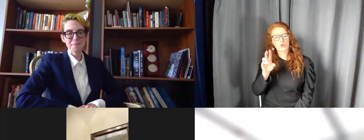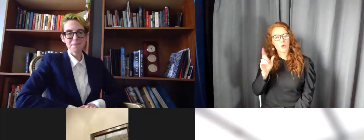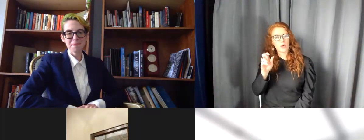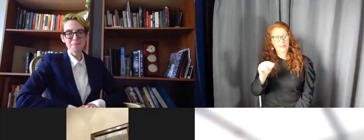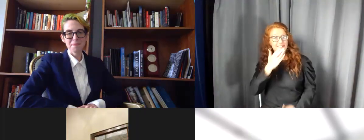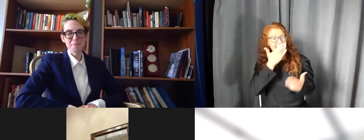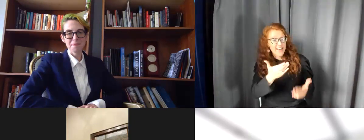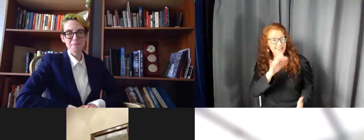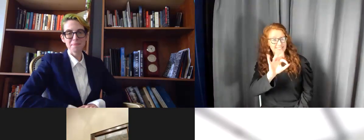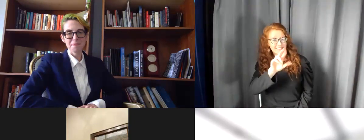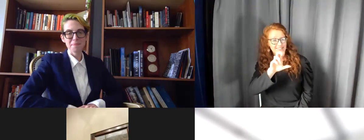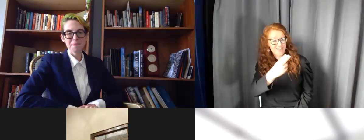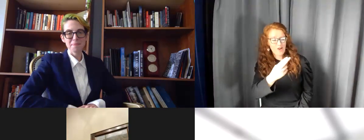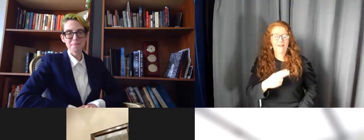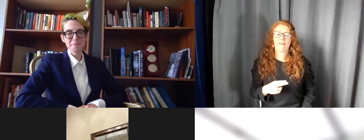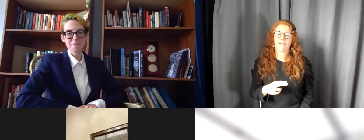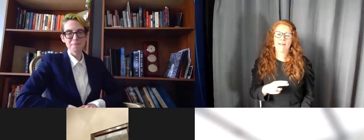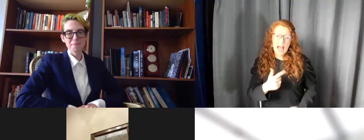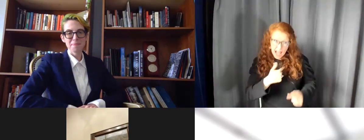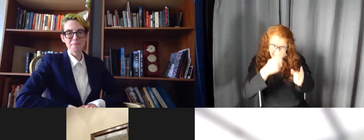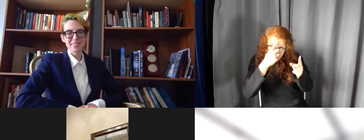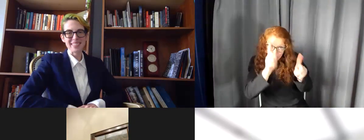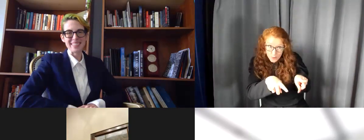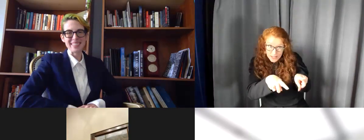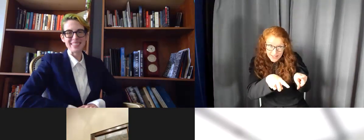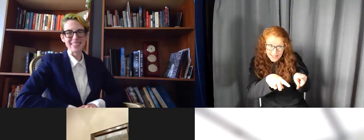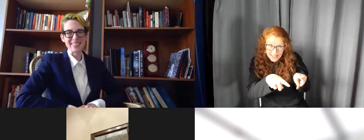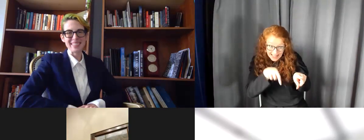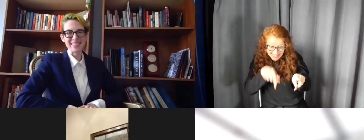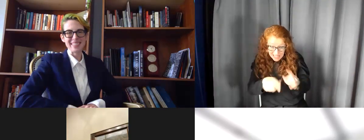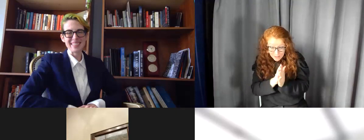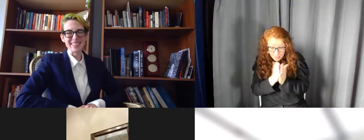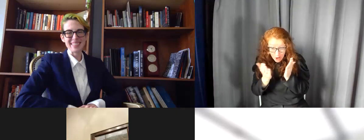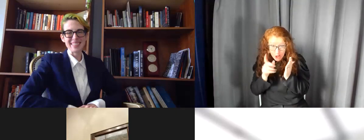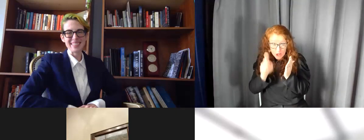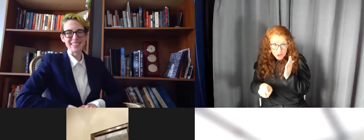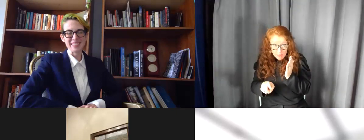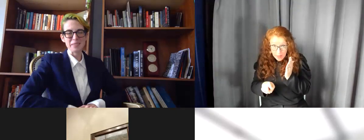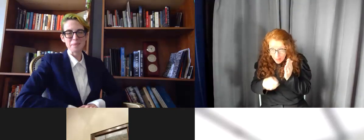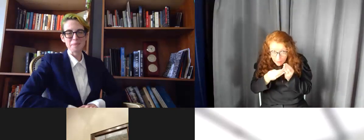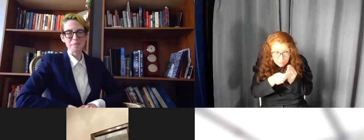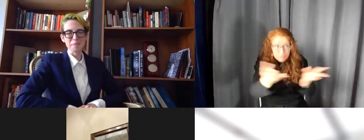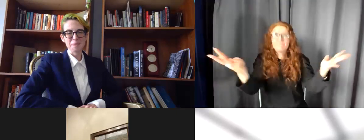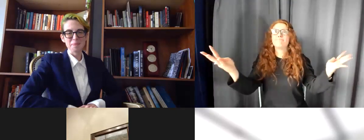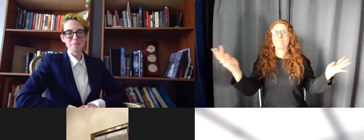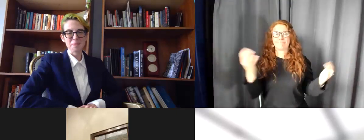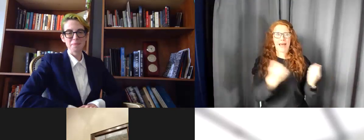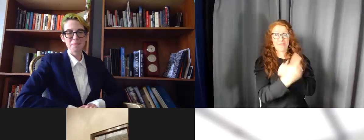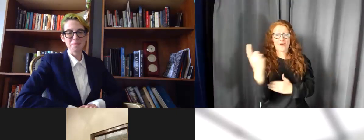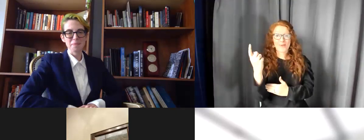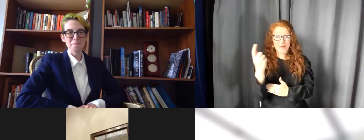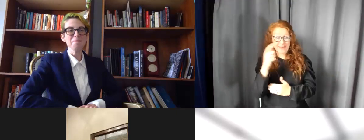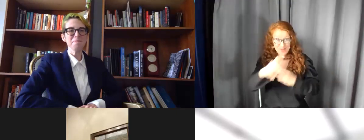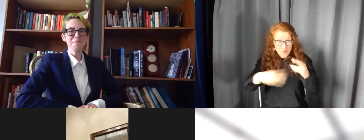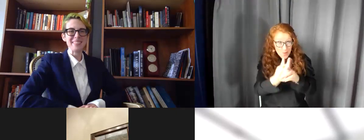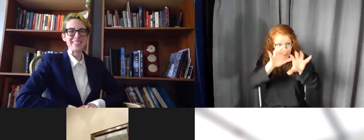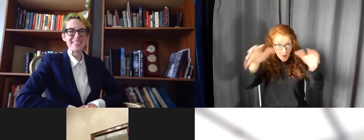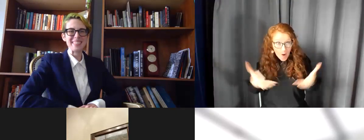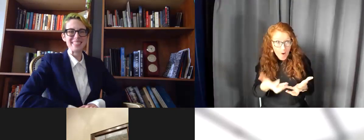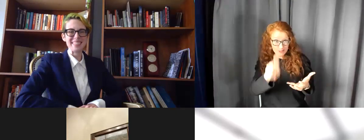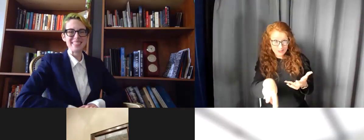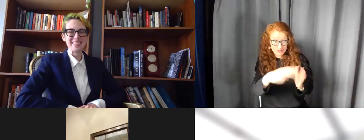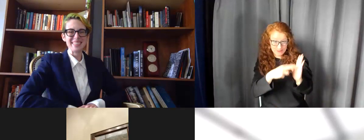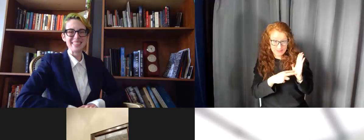Jordan Radford: everyone in the world should read this book in addition to other books that I like, You know it's my my entire life. Isn't about